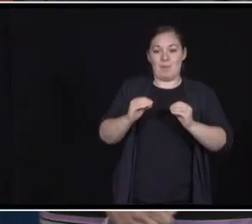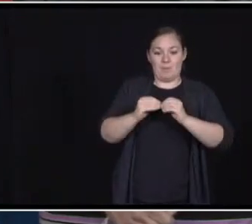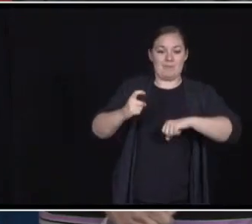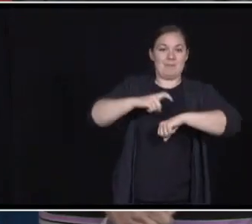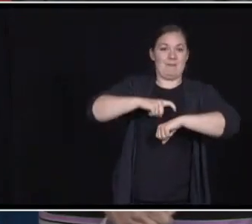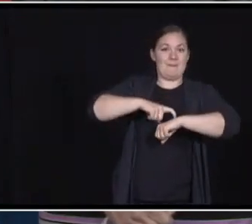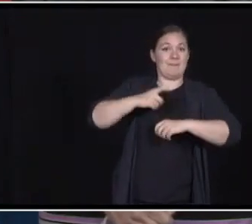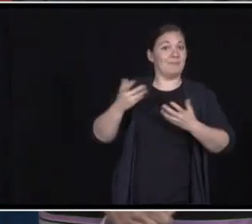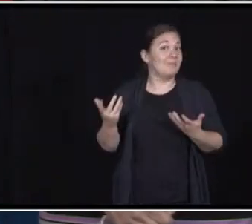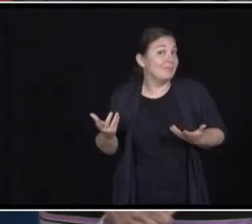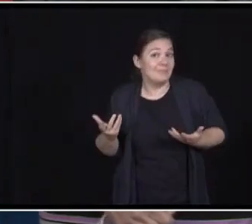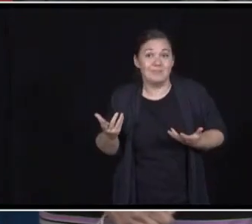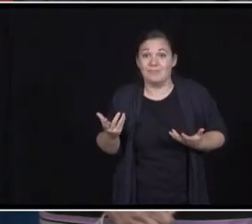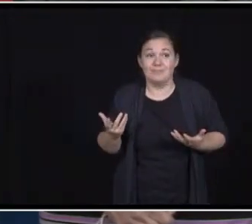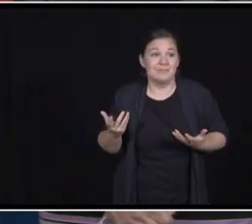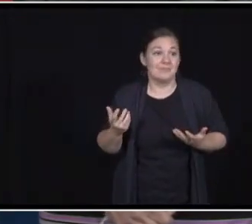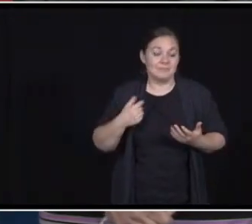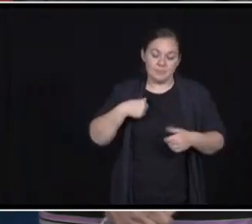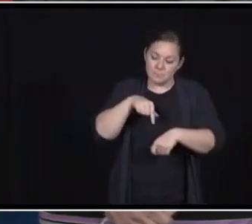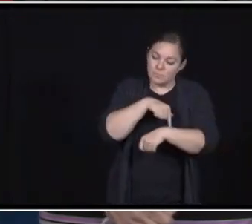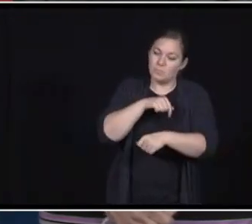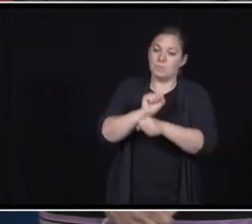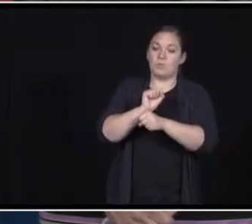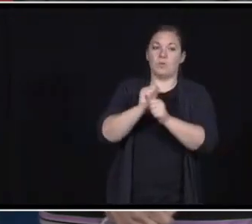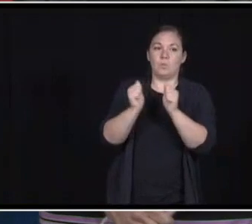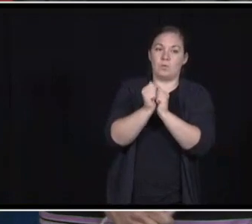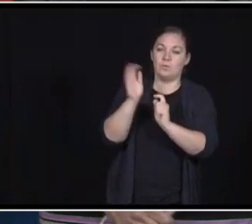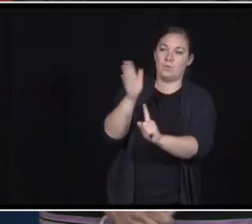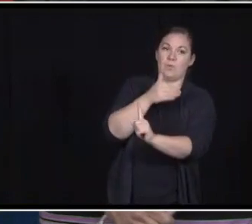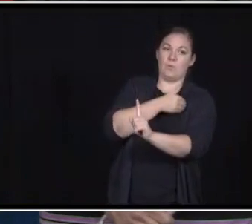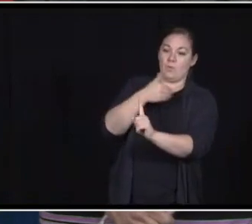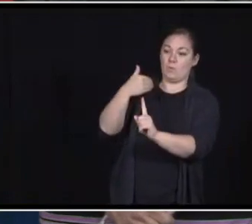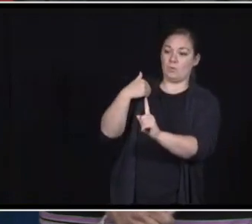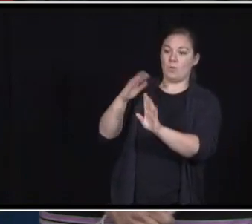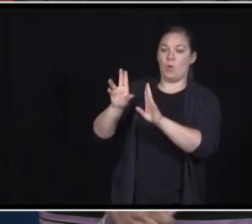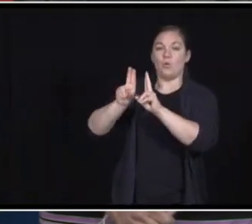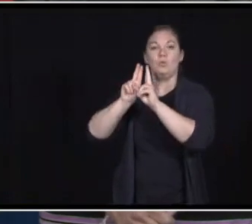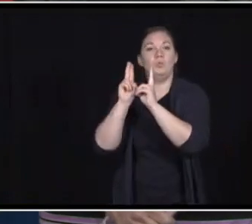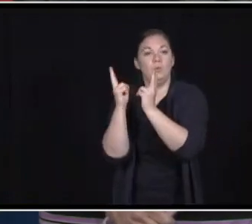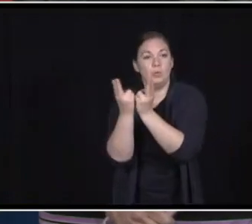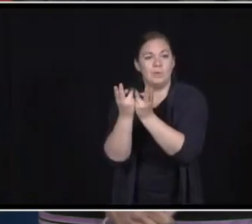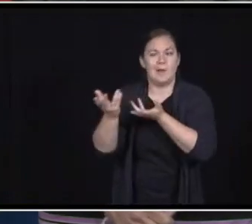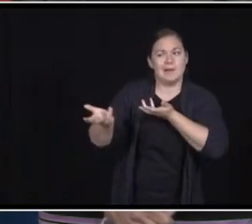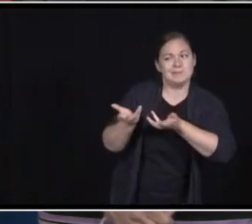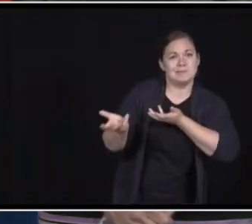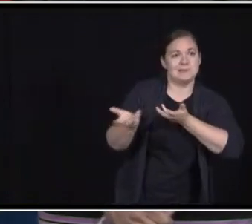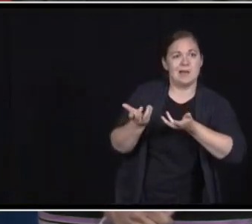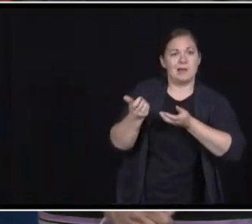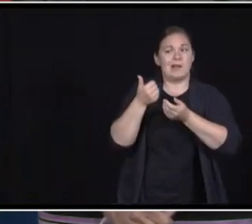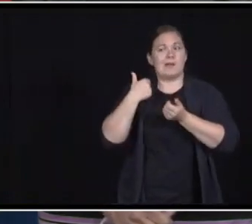and at the end of the day, reducing the requirement on these specialized teachers coming in, thus relieving the homeroom